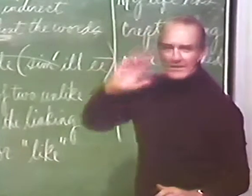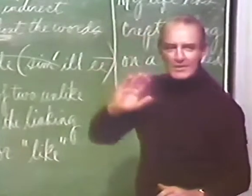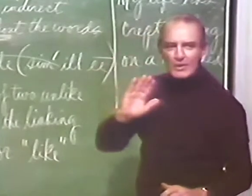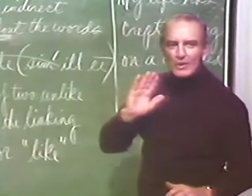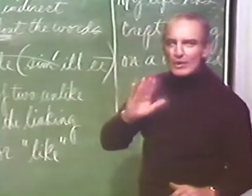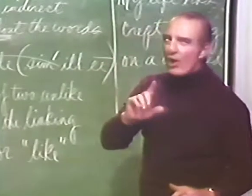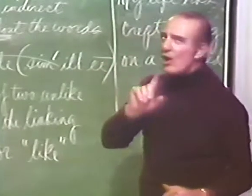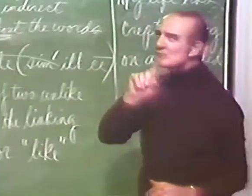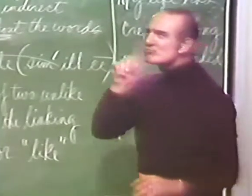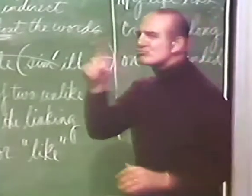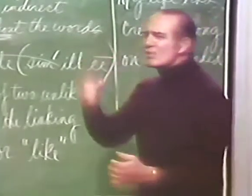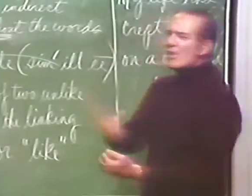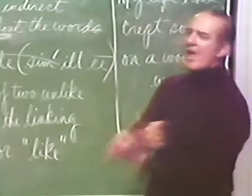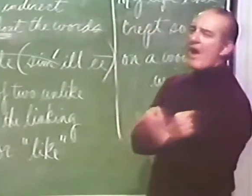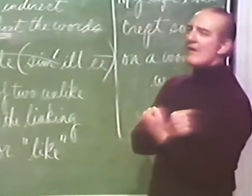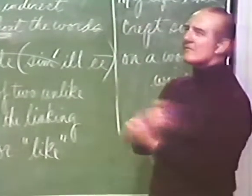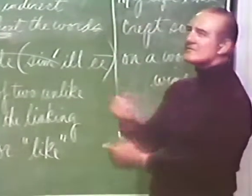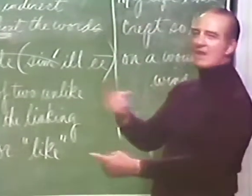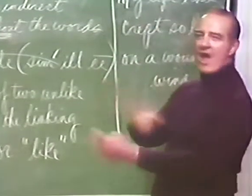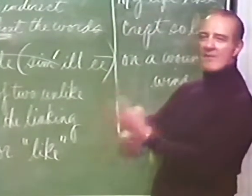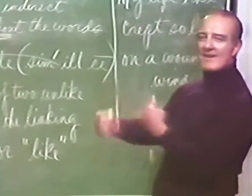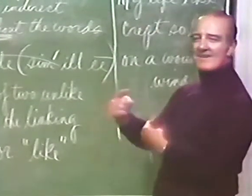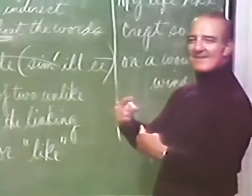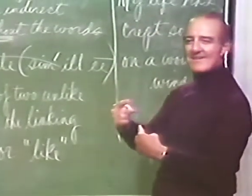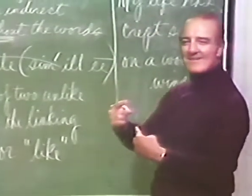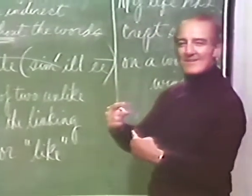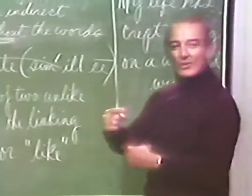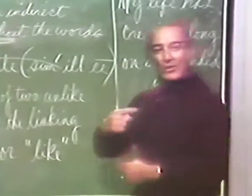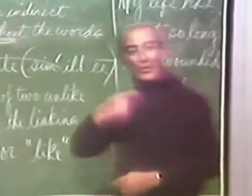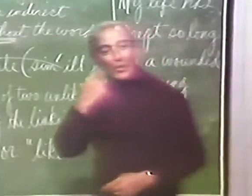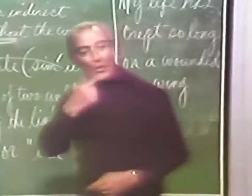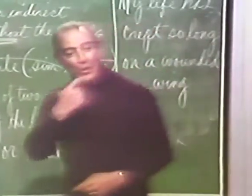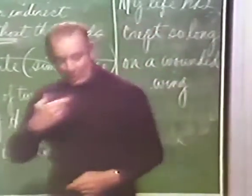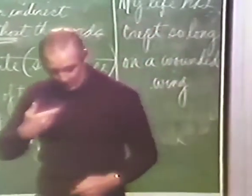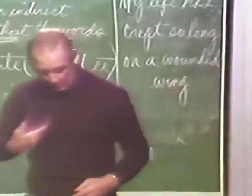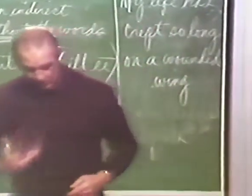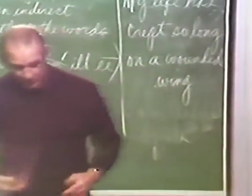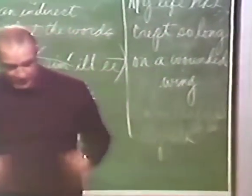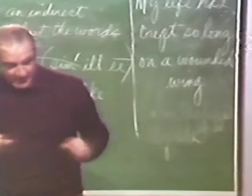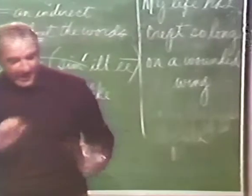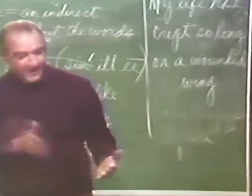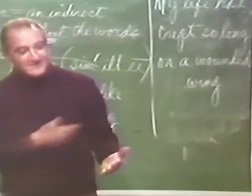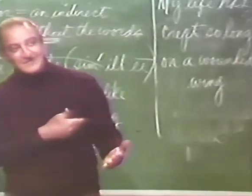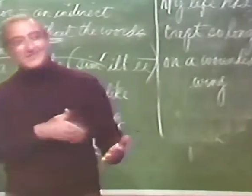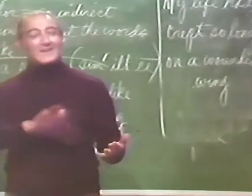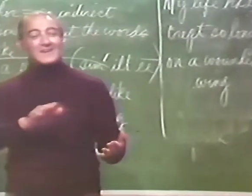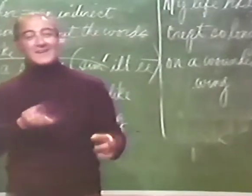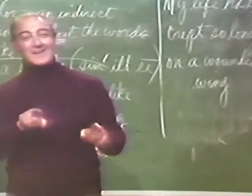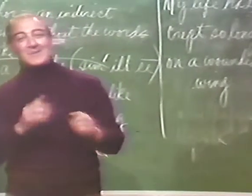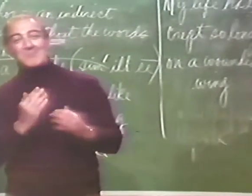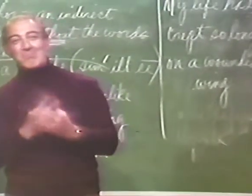"STAY! HEAR! YOUR TRUE-LOVE IS COMING.